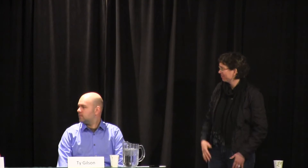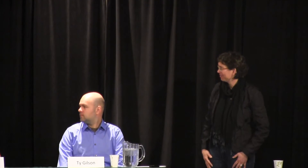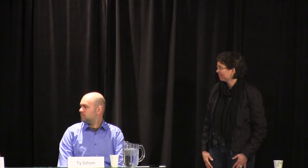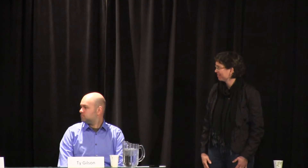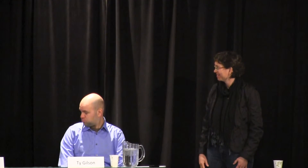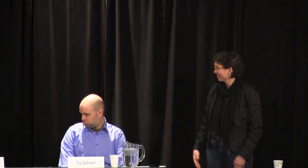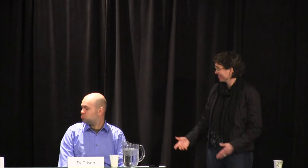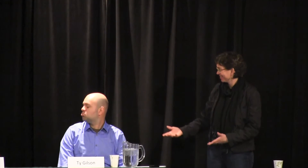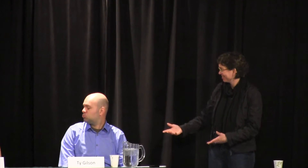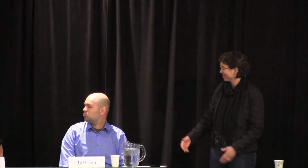any deaf role models?